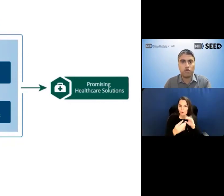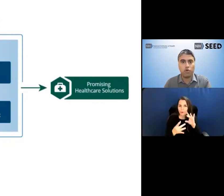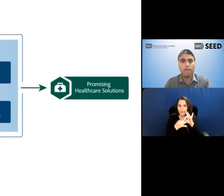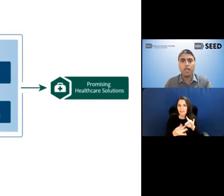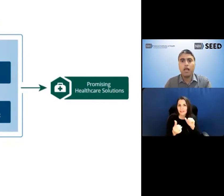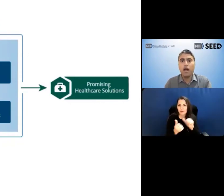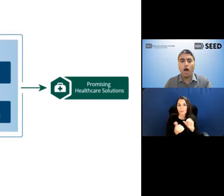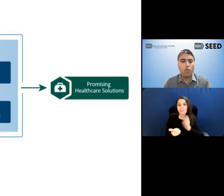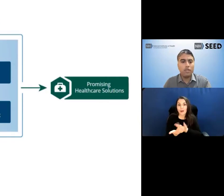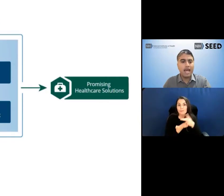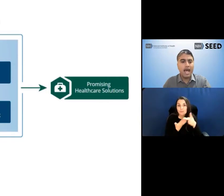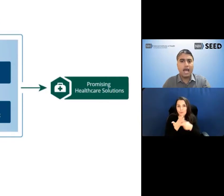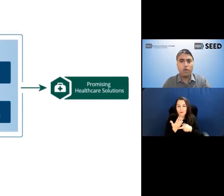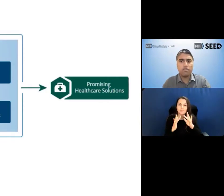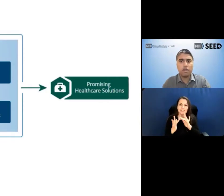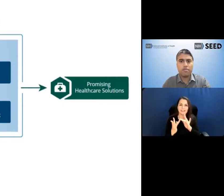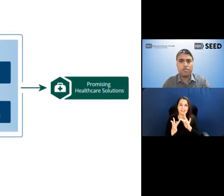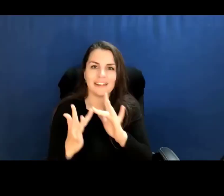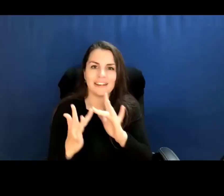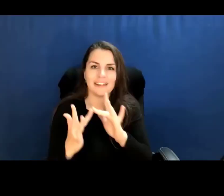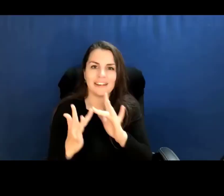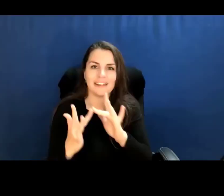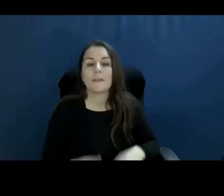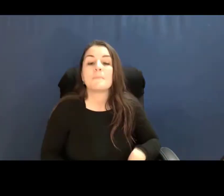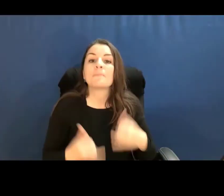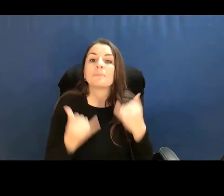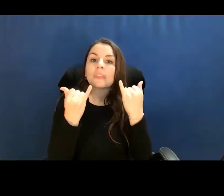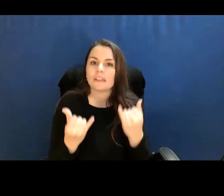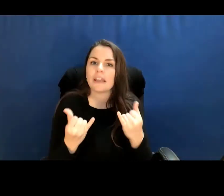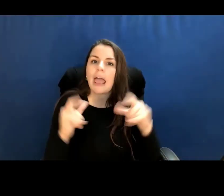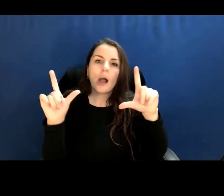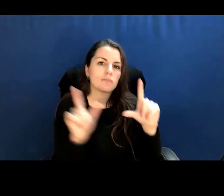So with that, I will stop sharing, but I wanted to quickly mention